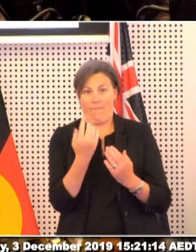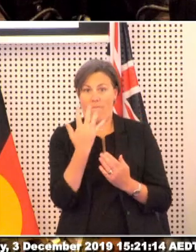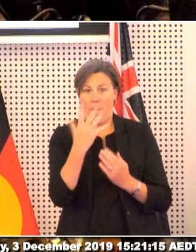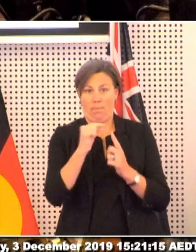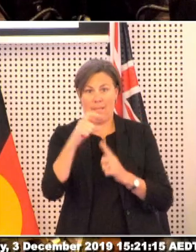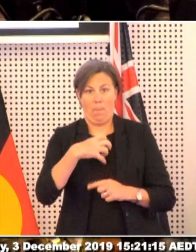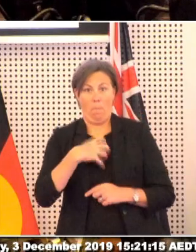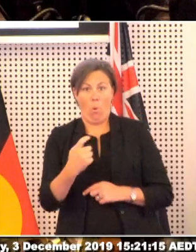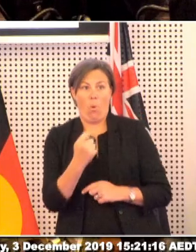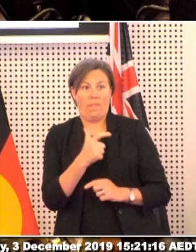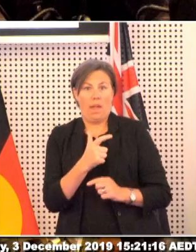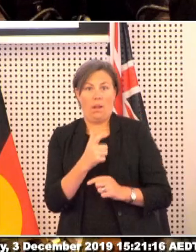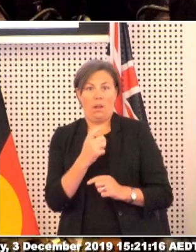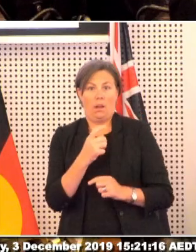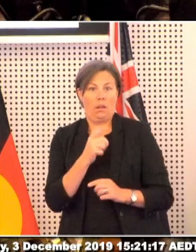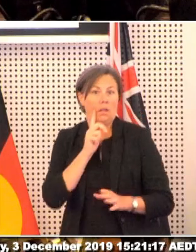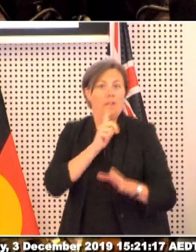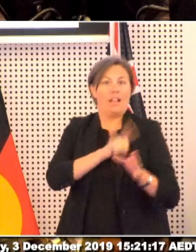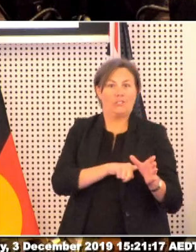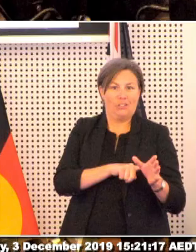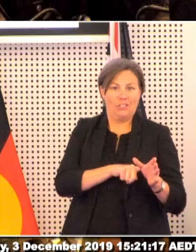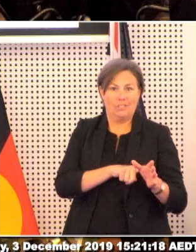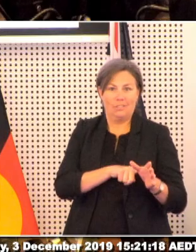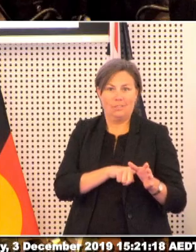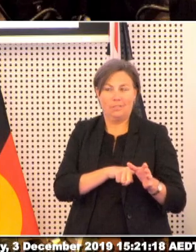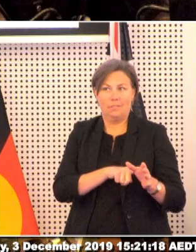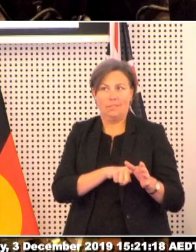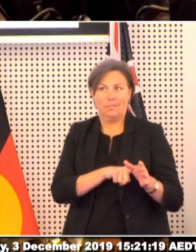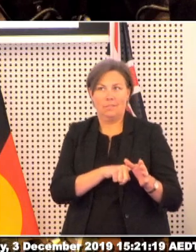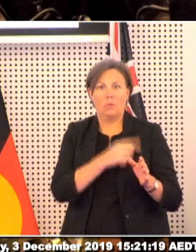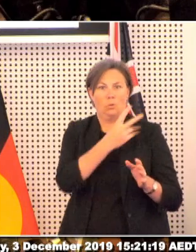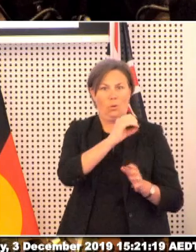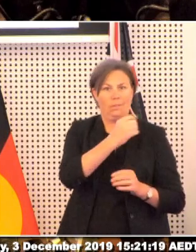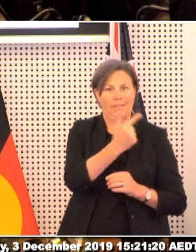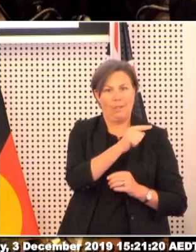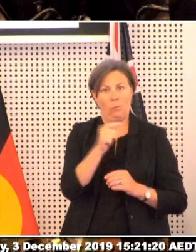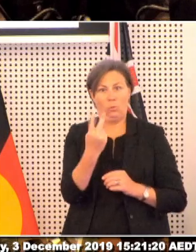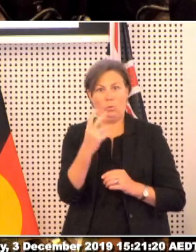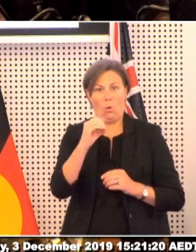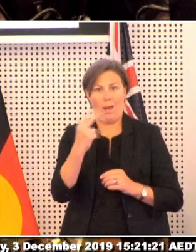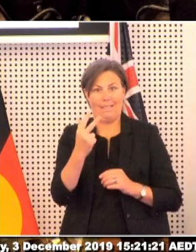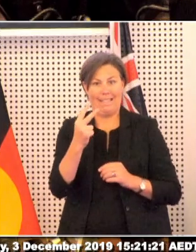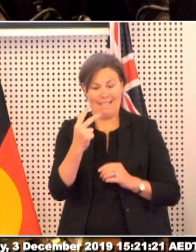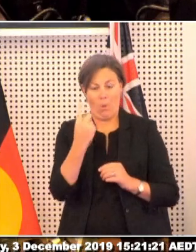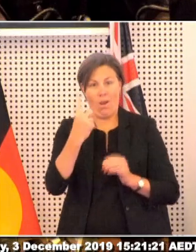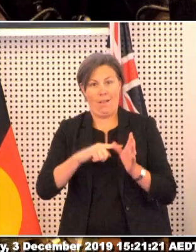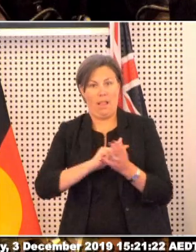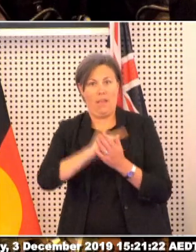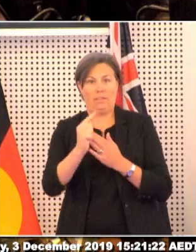Is there some suggestion that the community visitors aren’t getting out there frequently enough? What’s your view about the frequency - - -